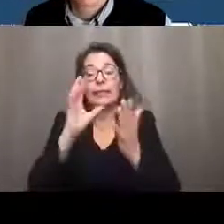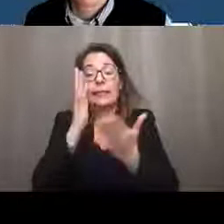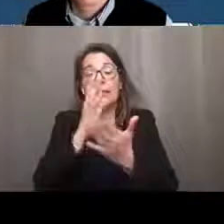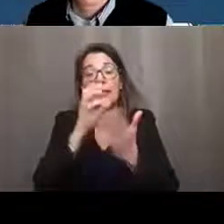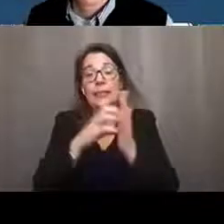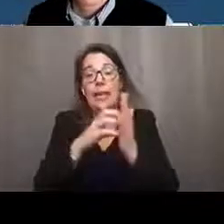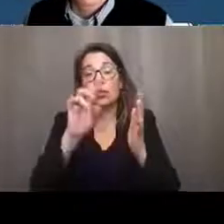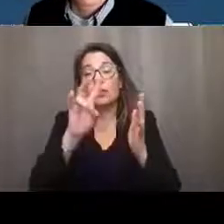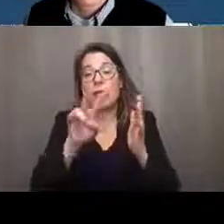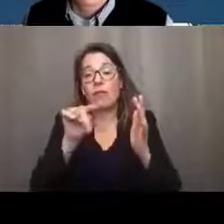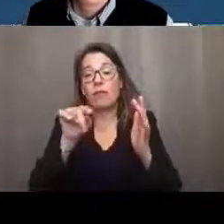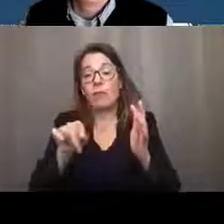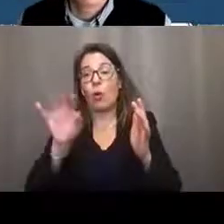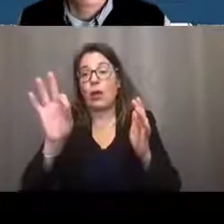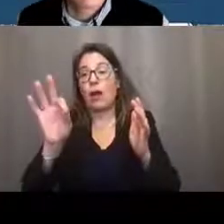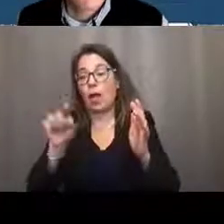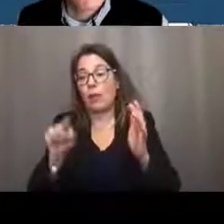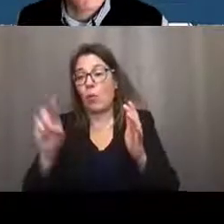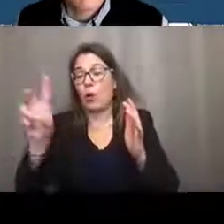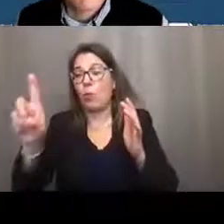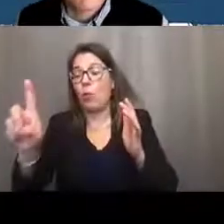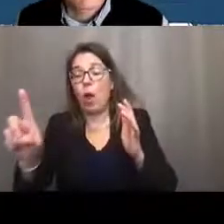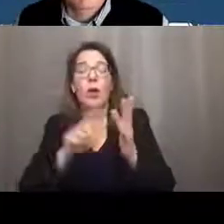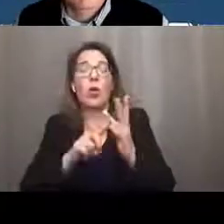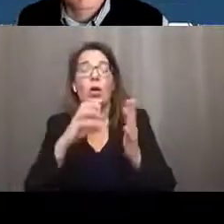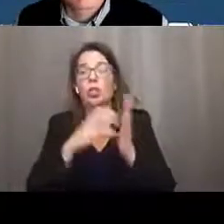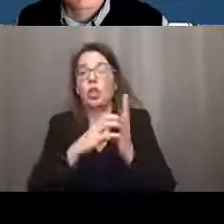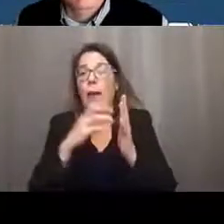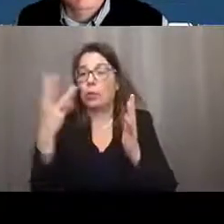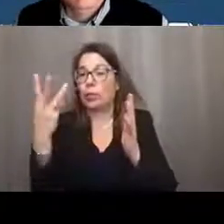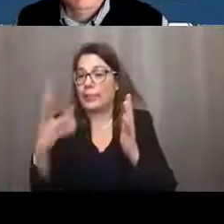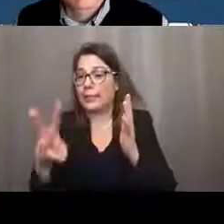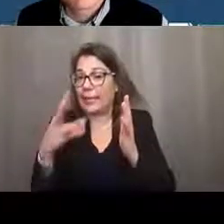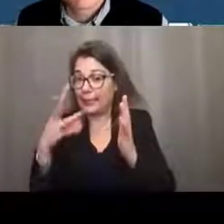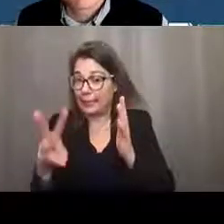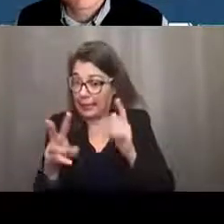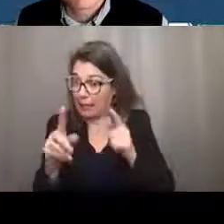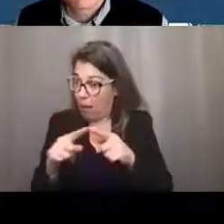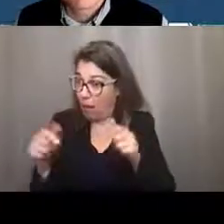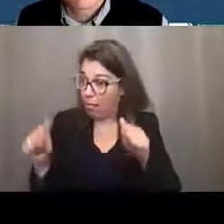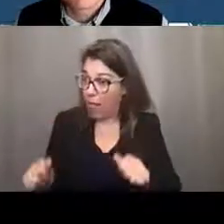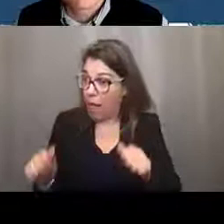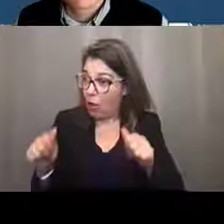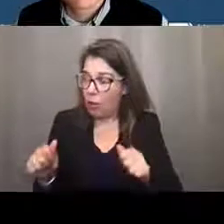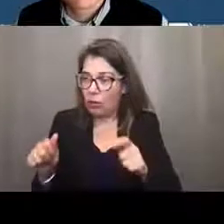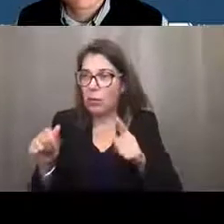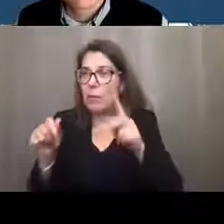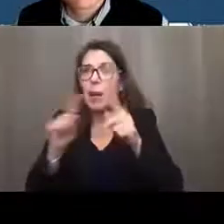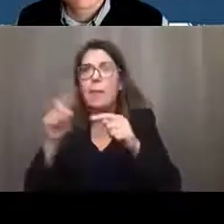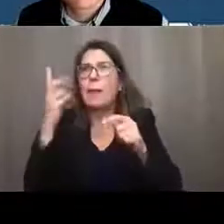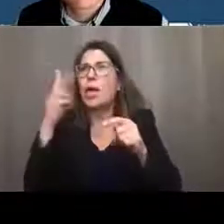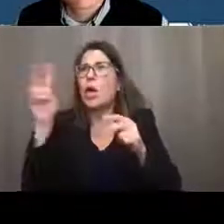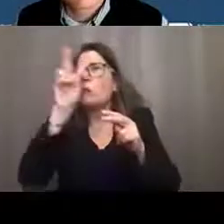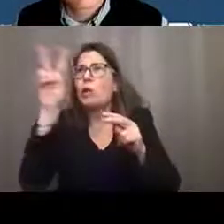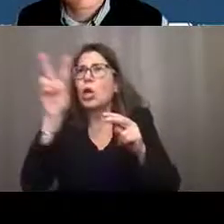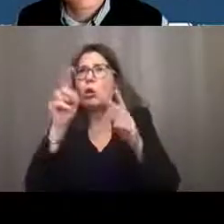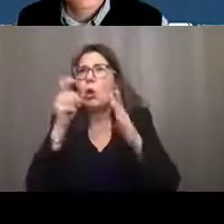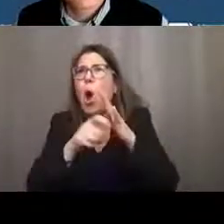Or in chapter 16? Or if you want to look, you don't find the cost there and maybe you think that there's another place to look.